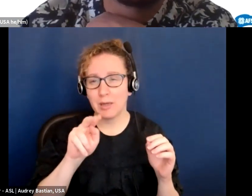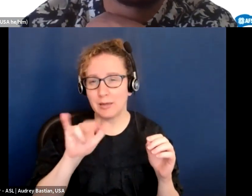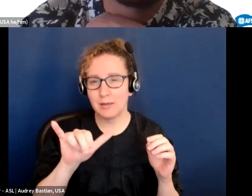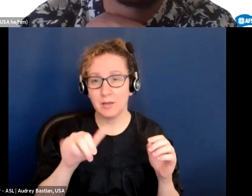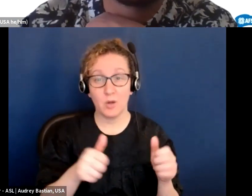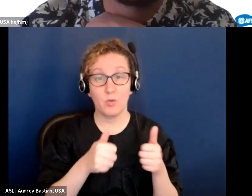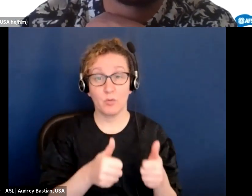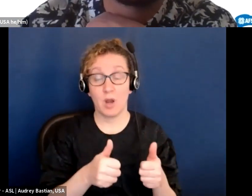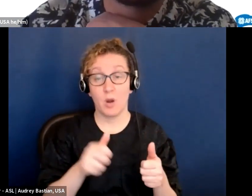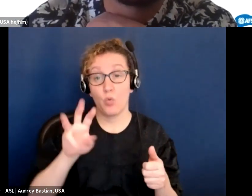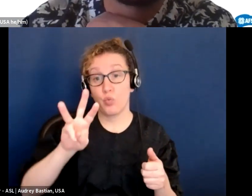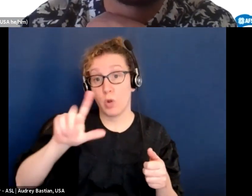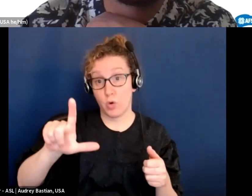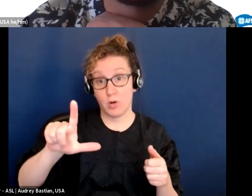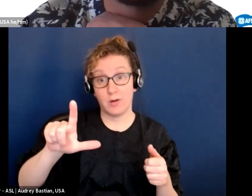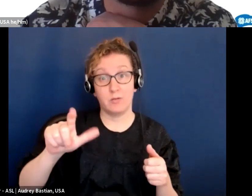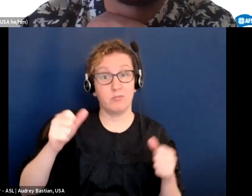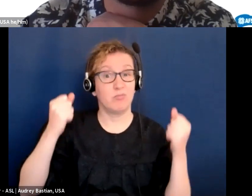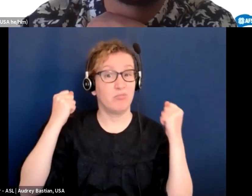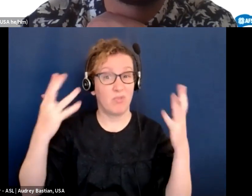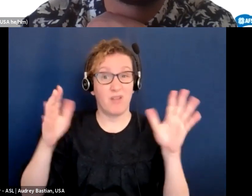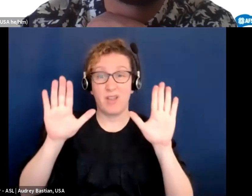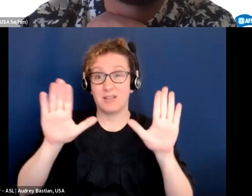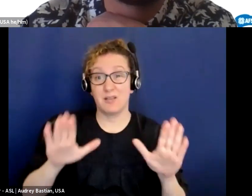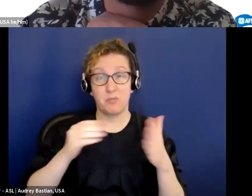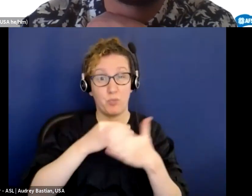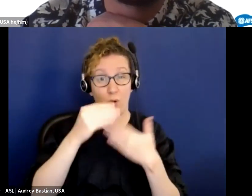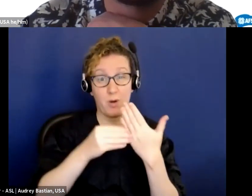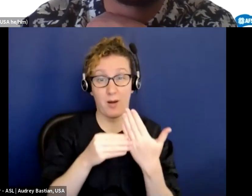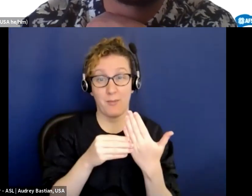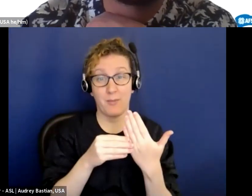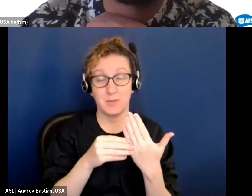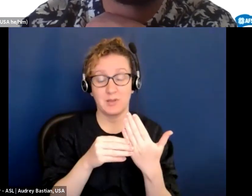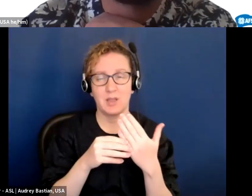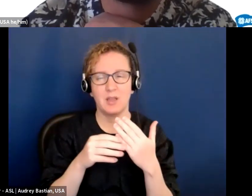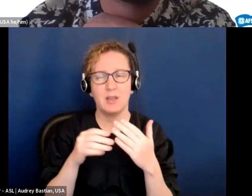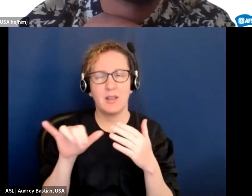as World Learning says a lot of excellent programs like our partners with working with